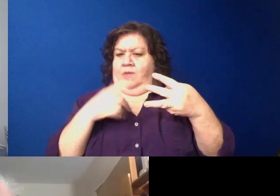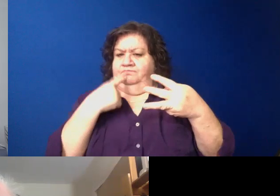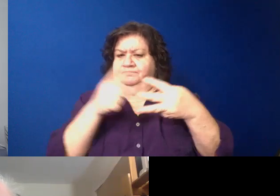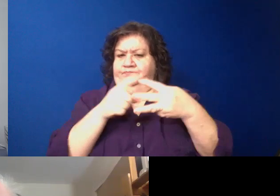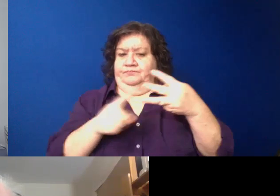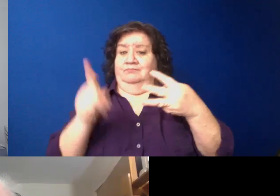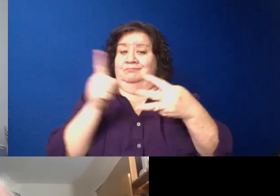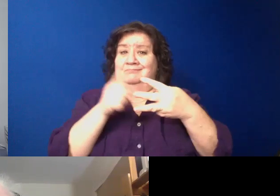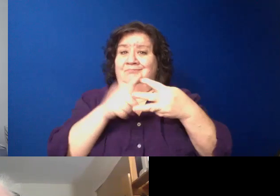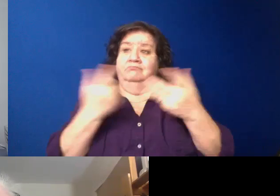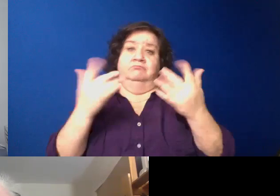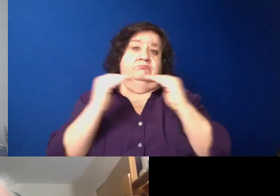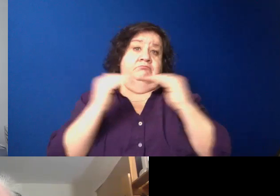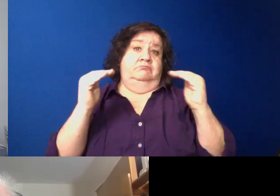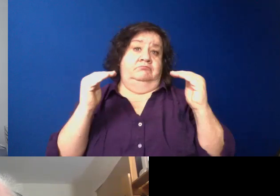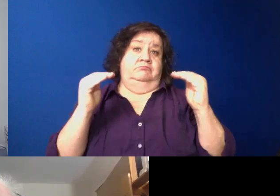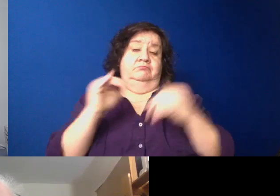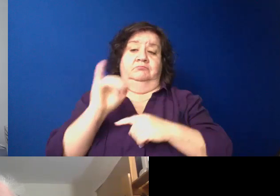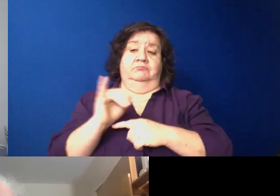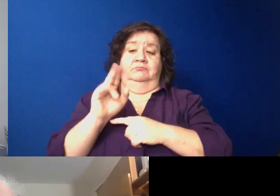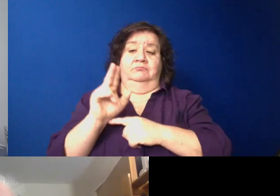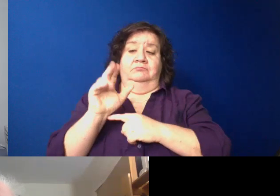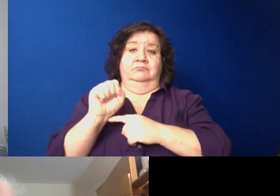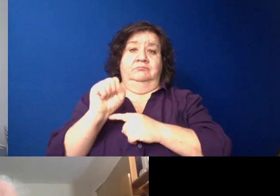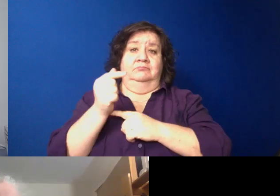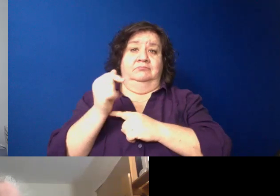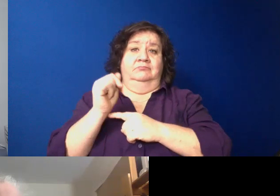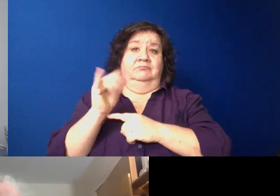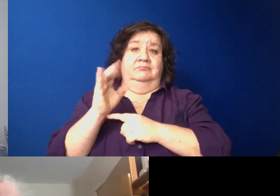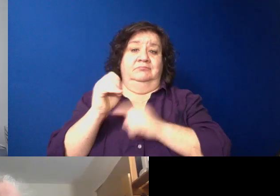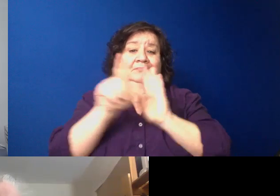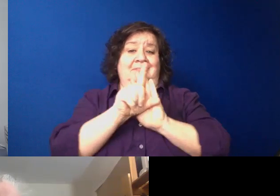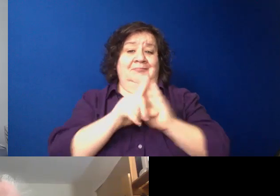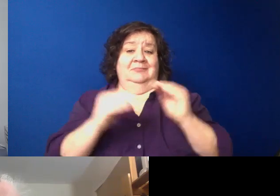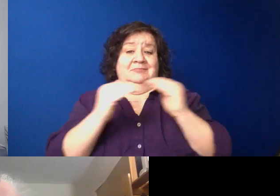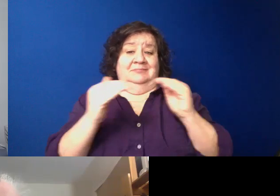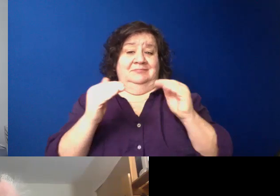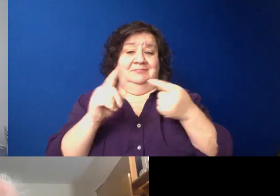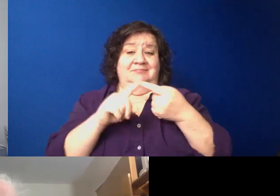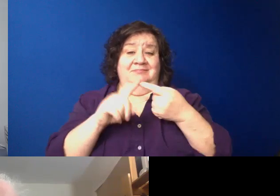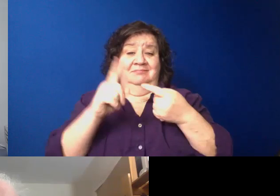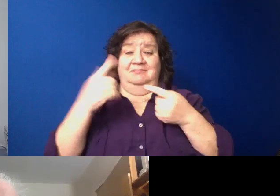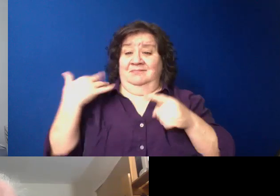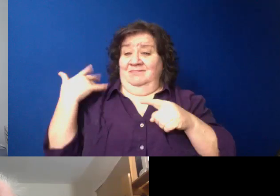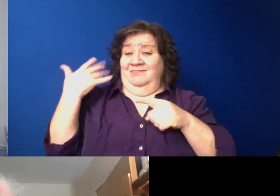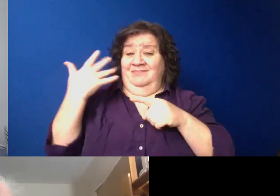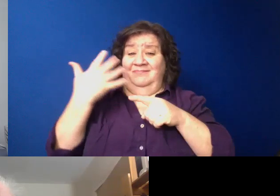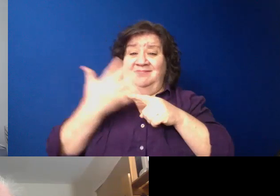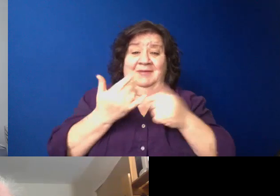at the intersection of poverty and when that is intersected with disability and gender it becomes